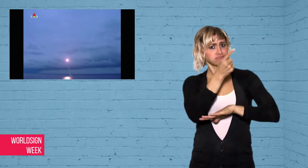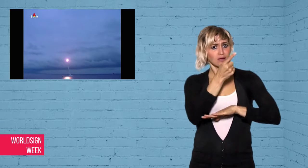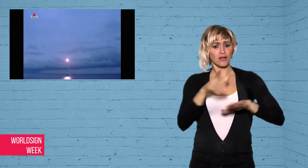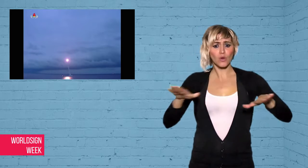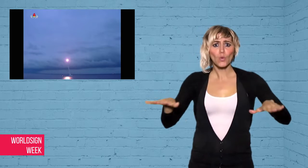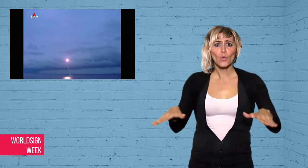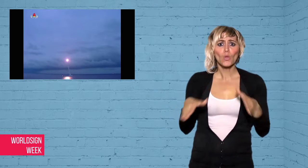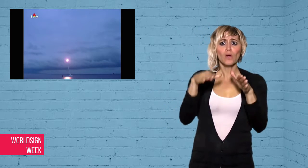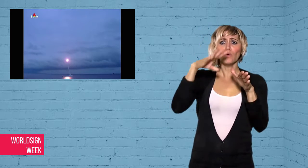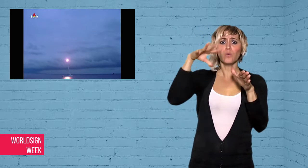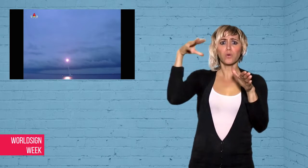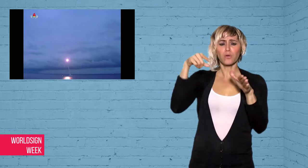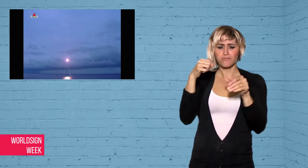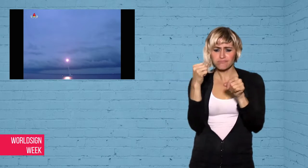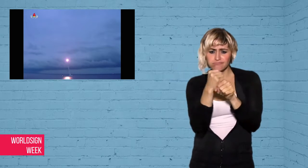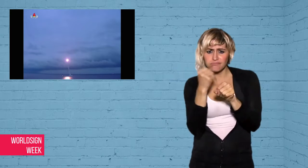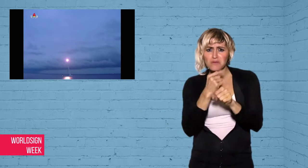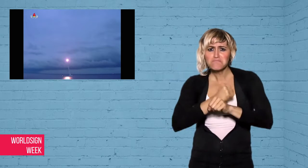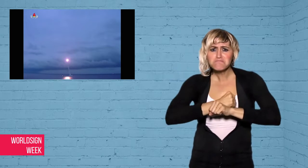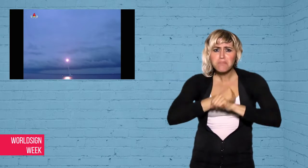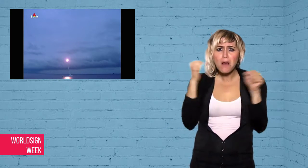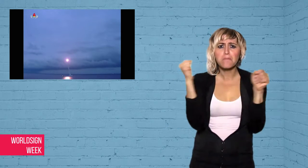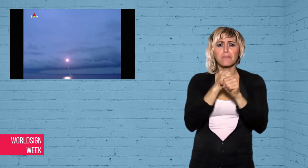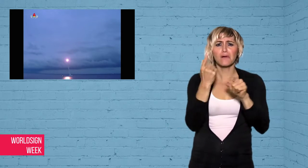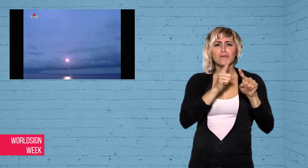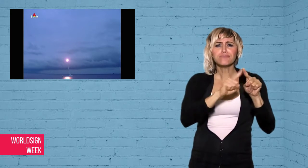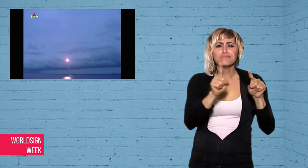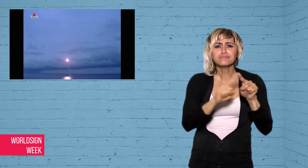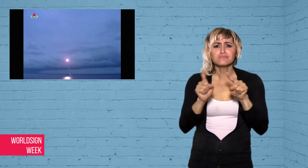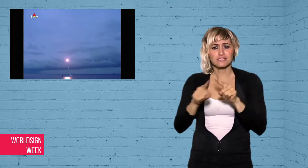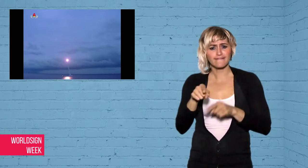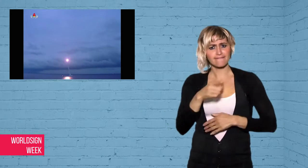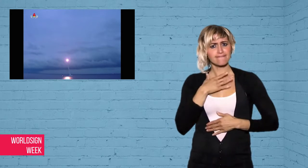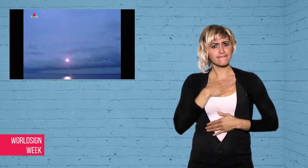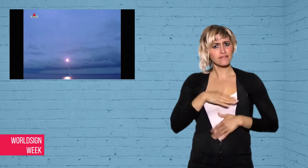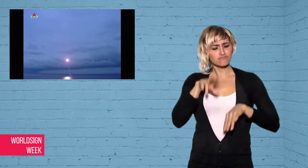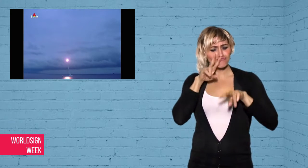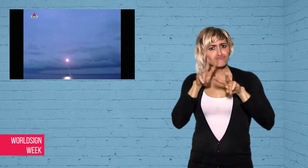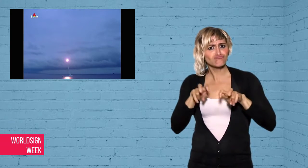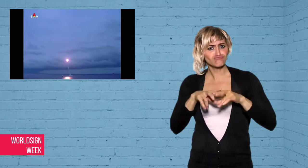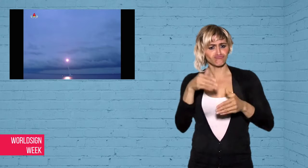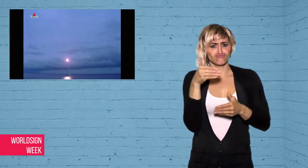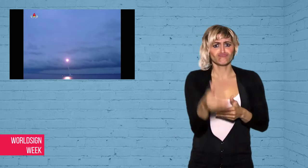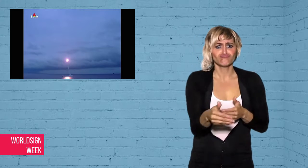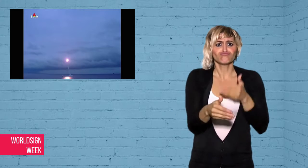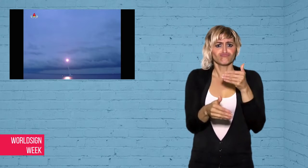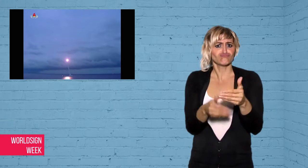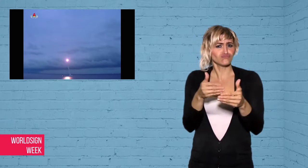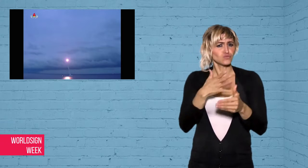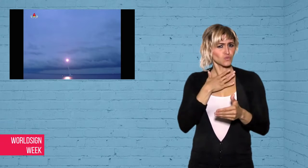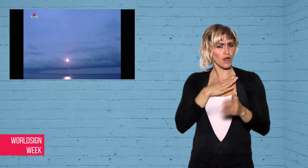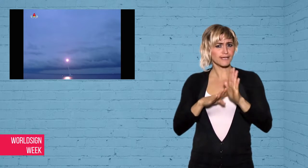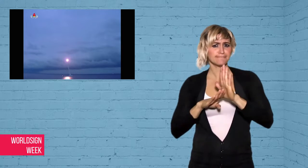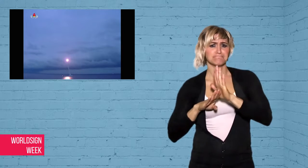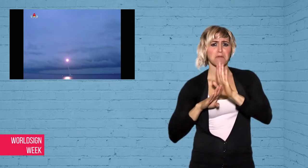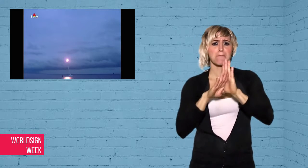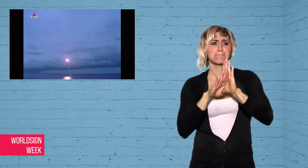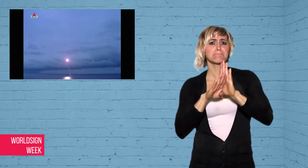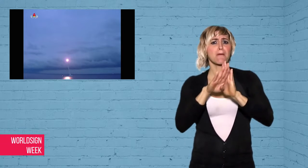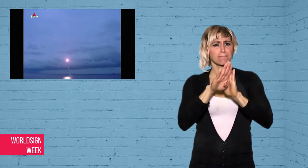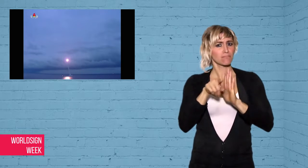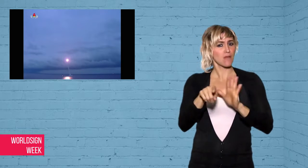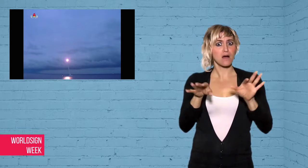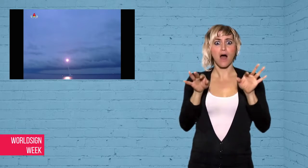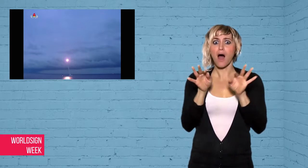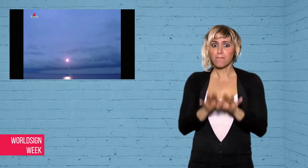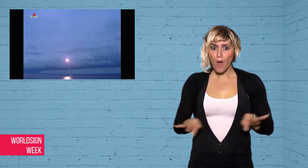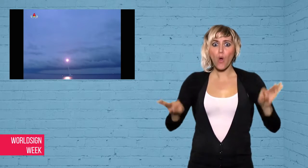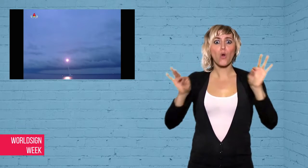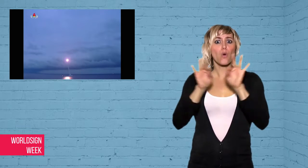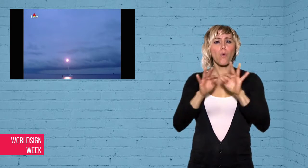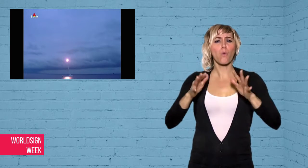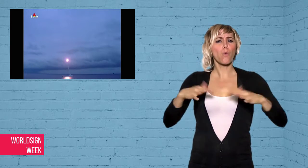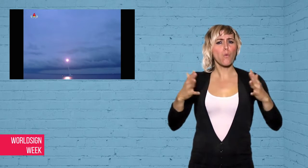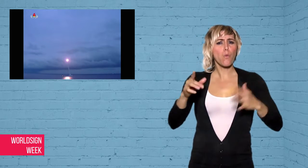In a statement, NK said their missile and